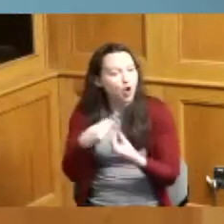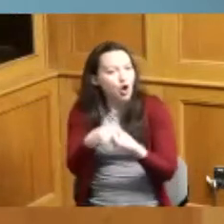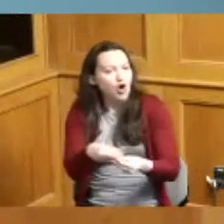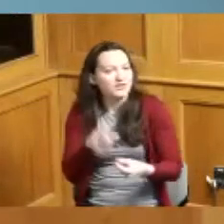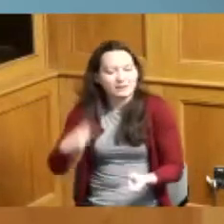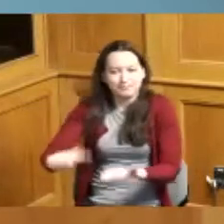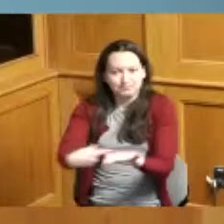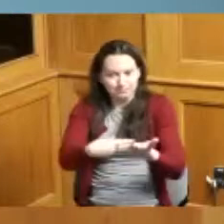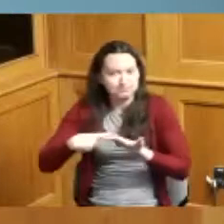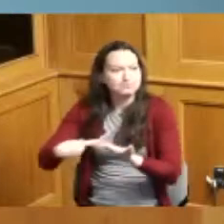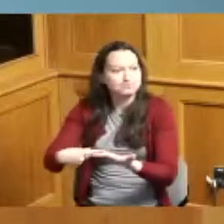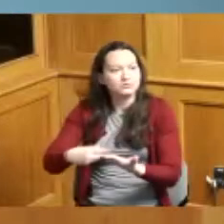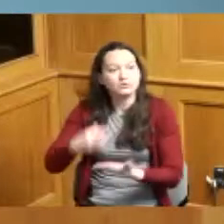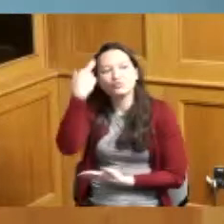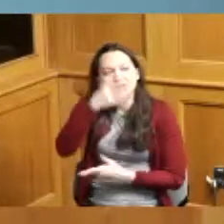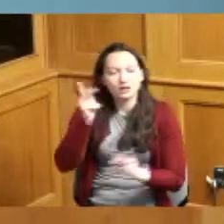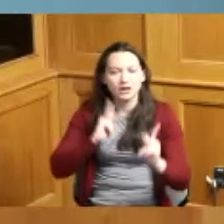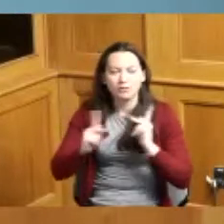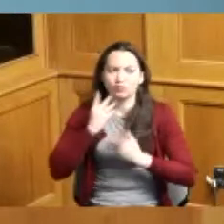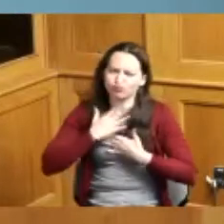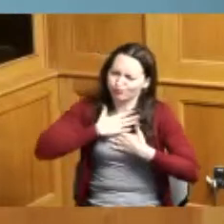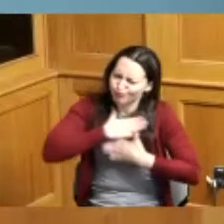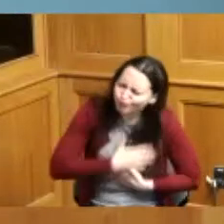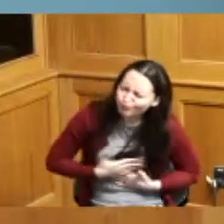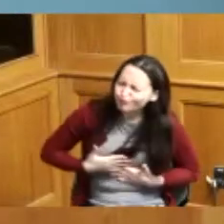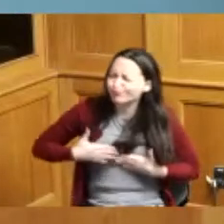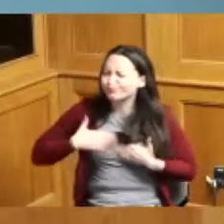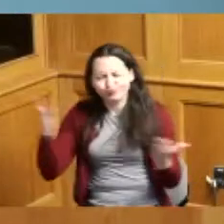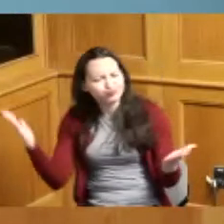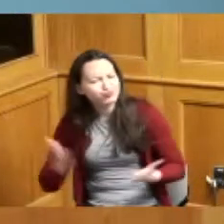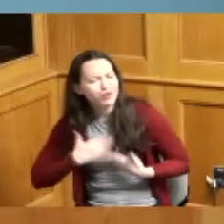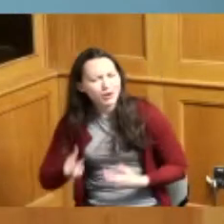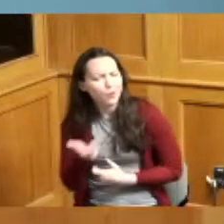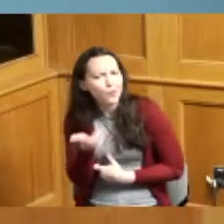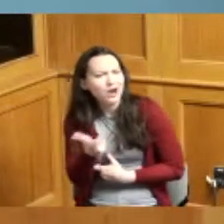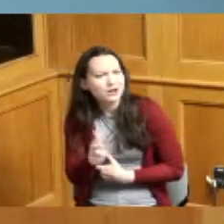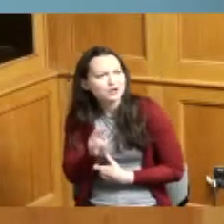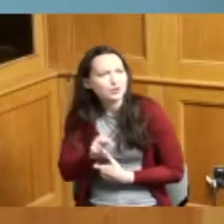about because people were just so happy when I watched it on there so all right